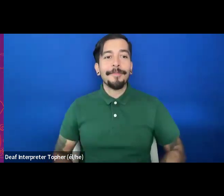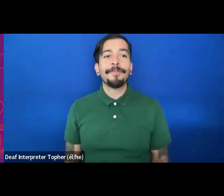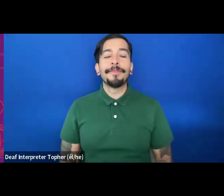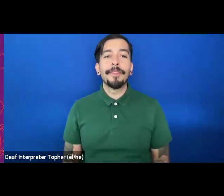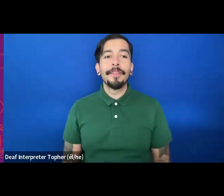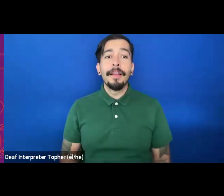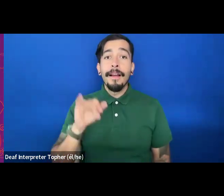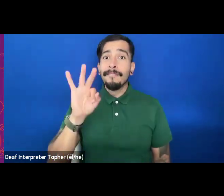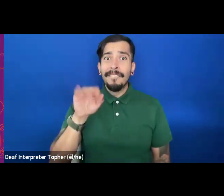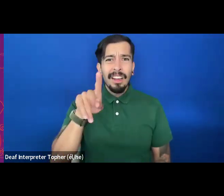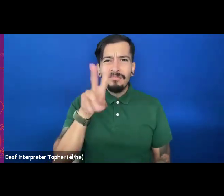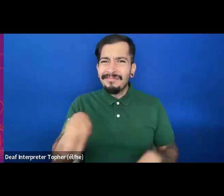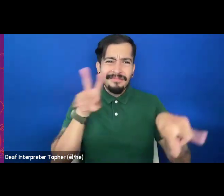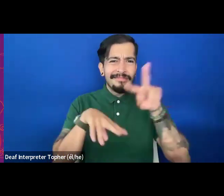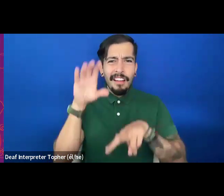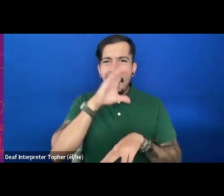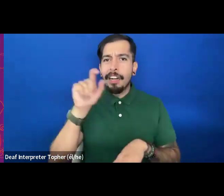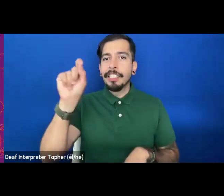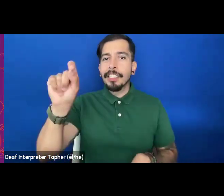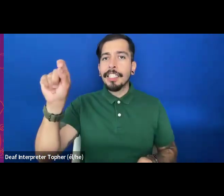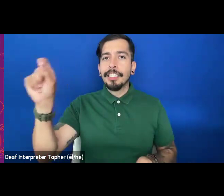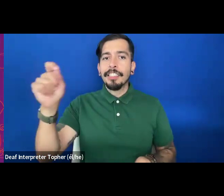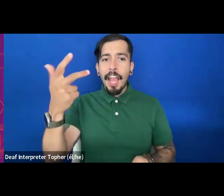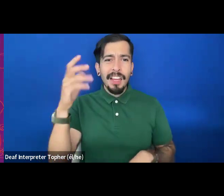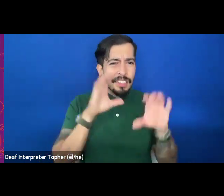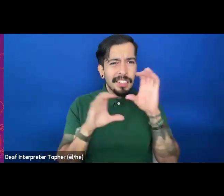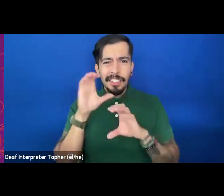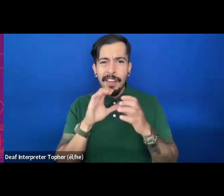swipe your finger from right to left across the other icons